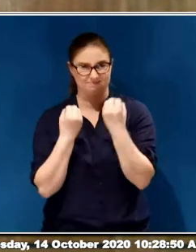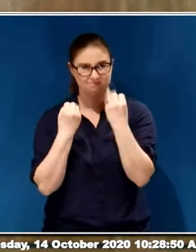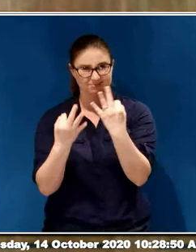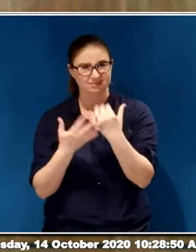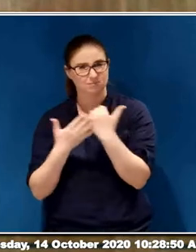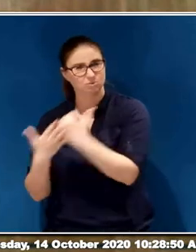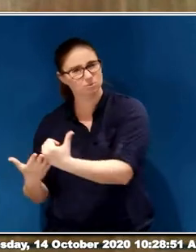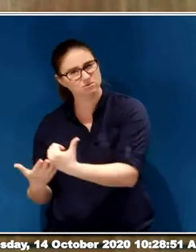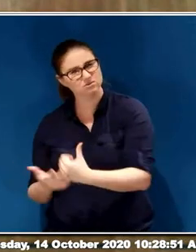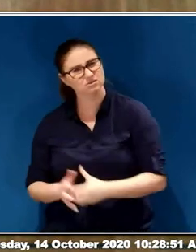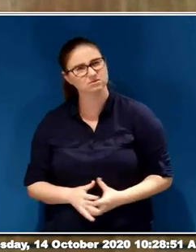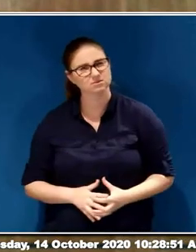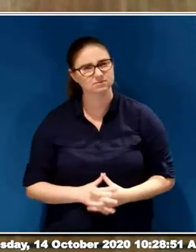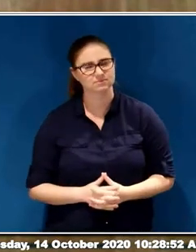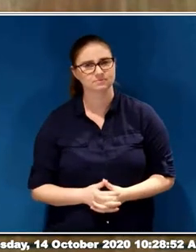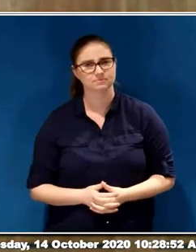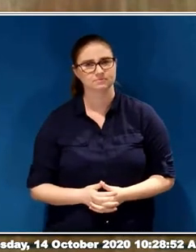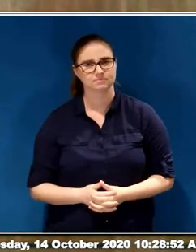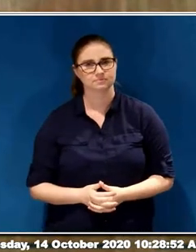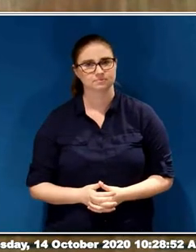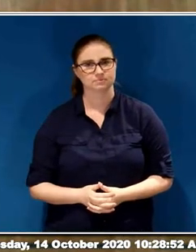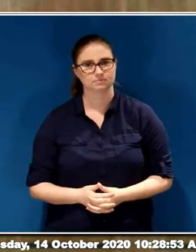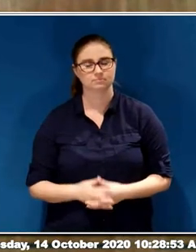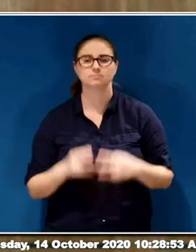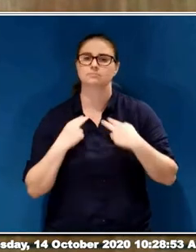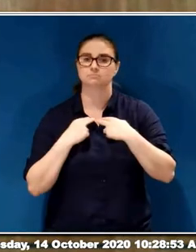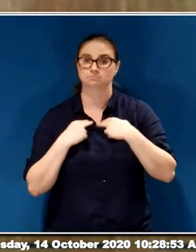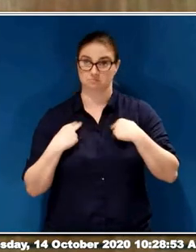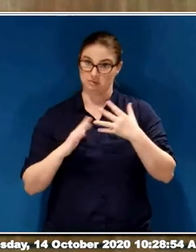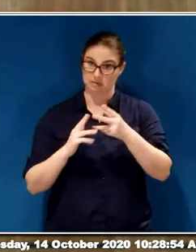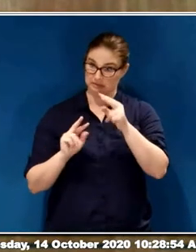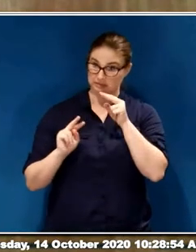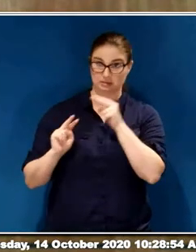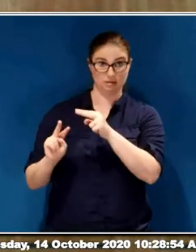Did that have an impact on his behaviour that you perceived? Massively.